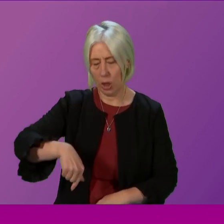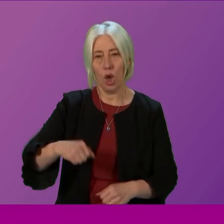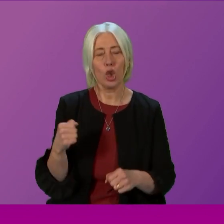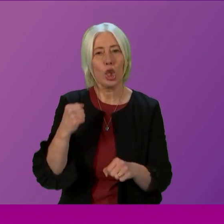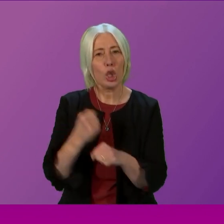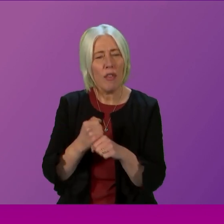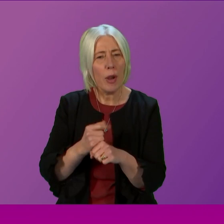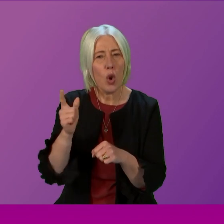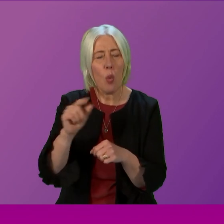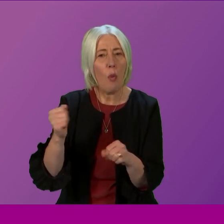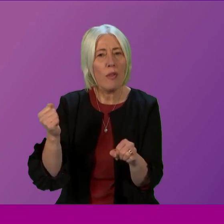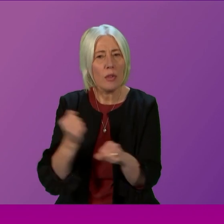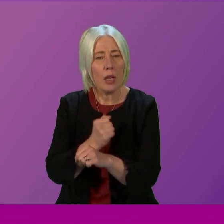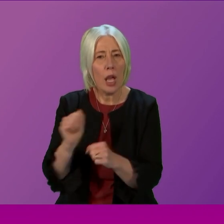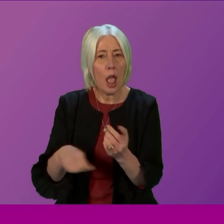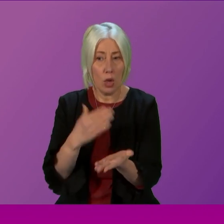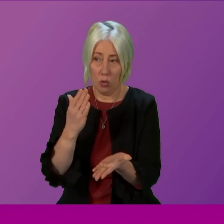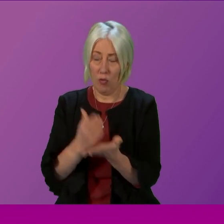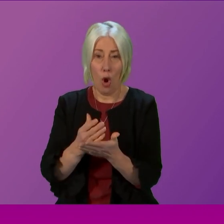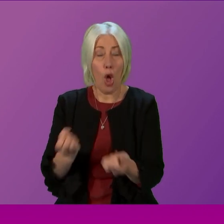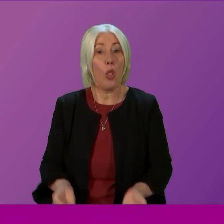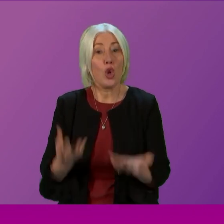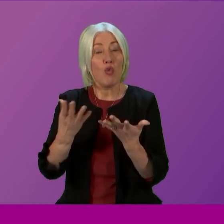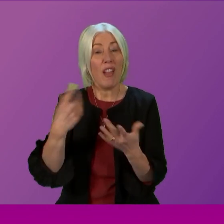has taken to bring the strike action by teachers to an end.